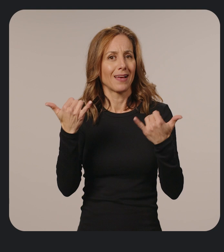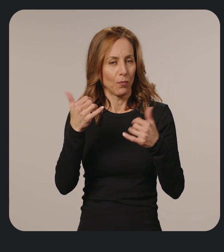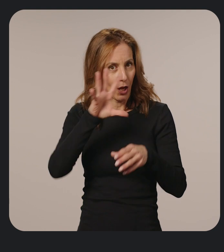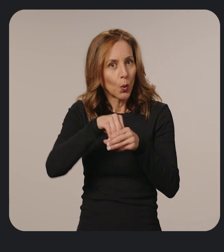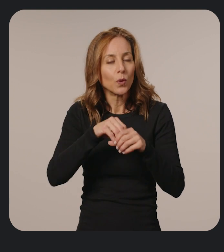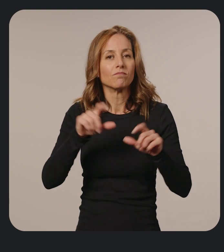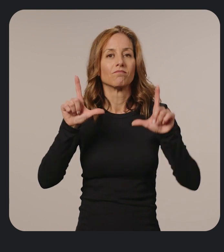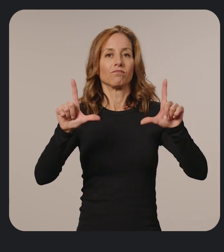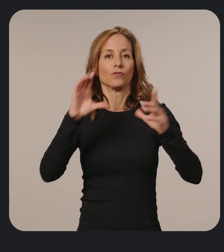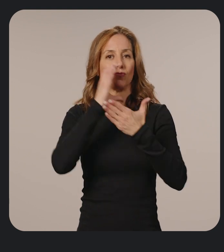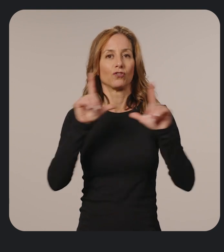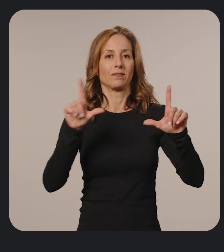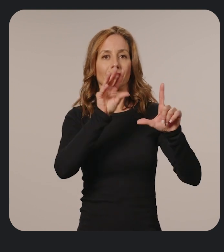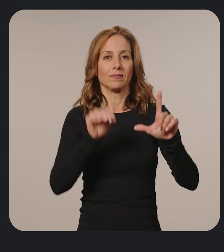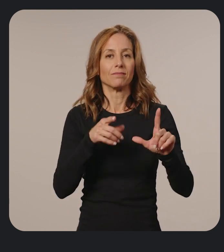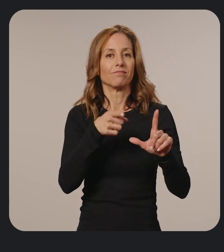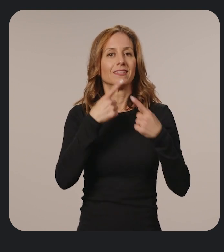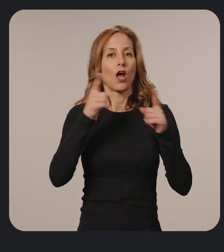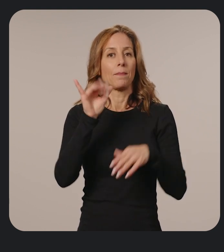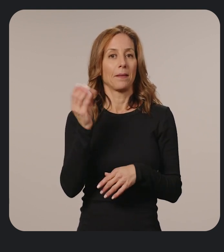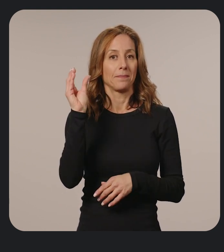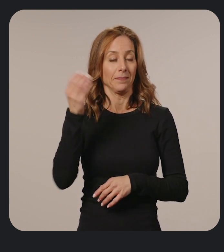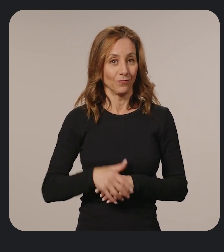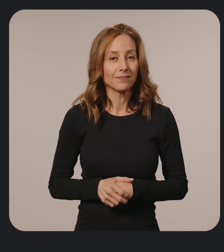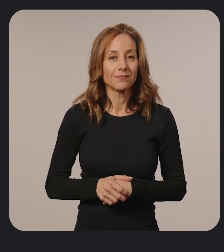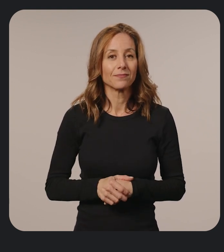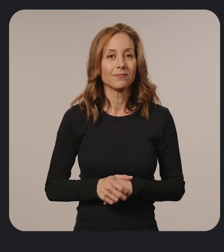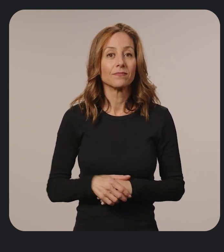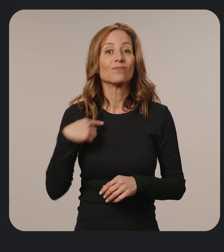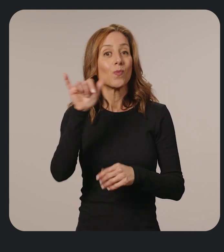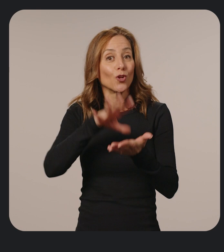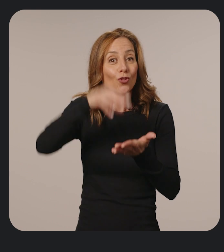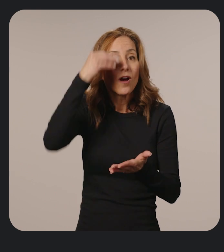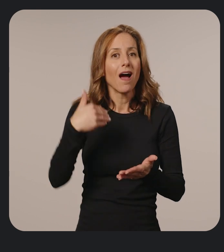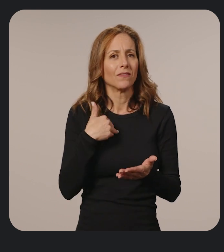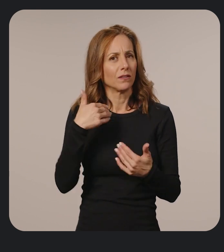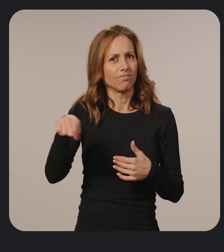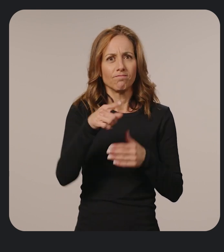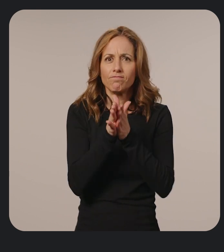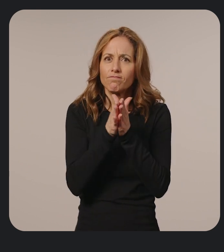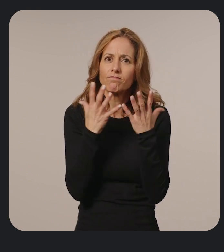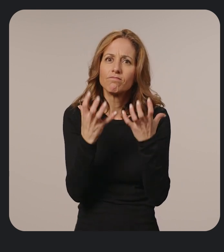search results can now include screenshots declared by a package. We also learned that there's a strong desire